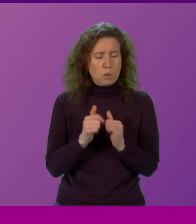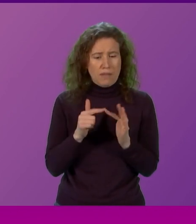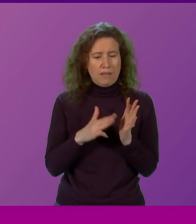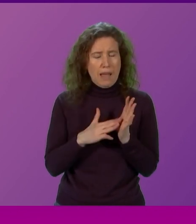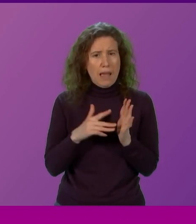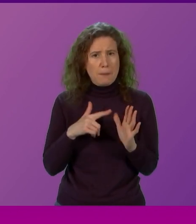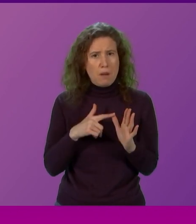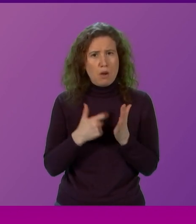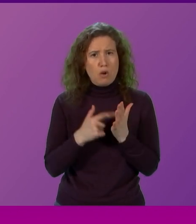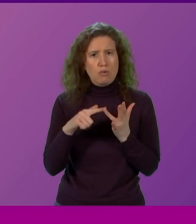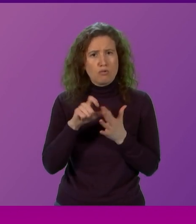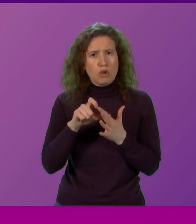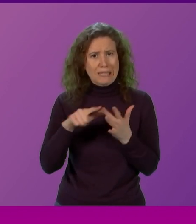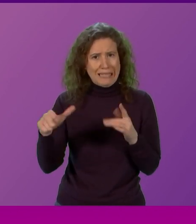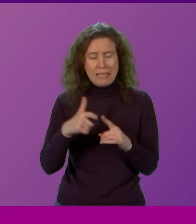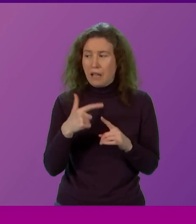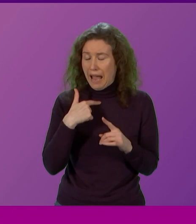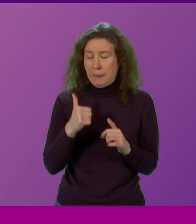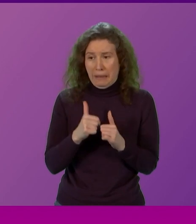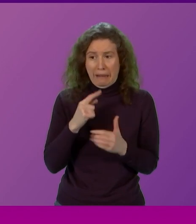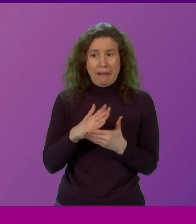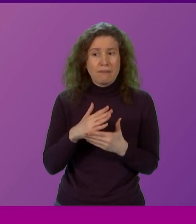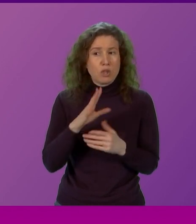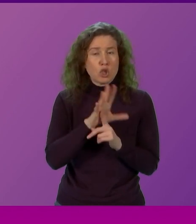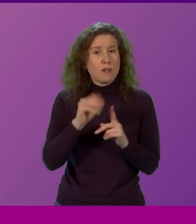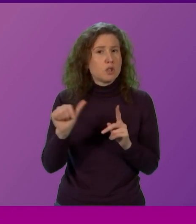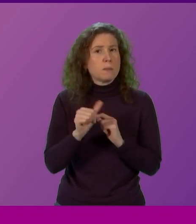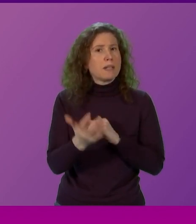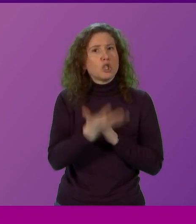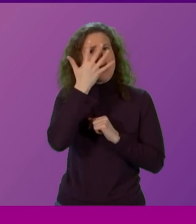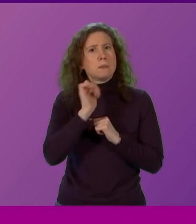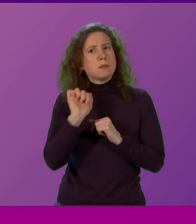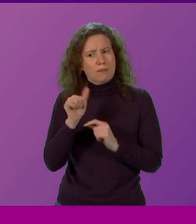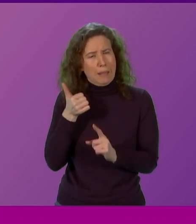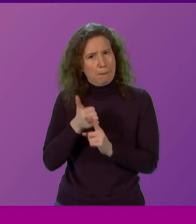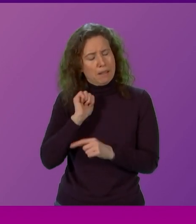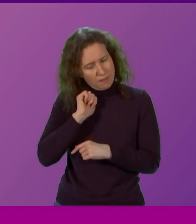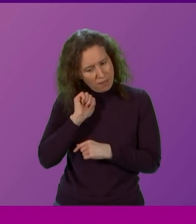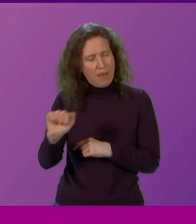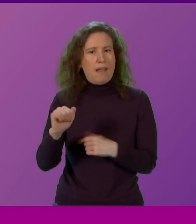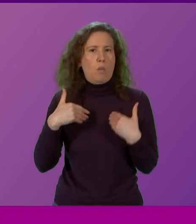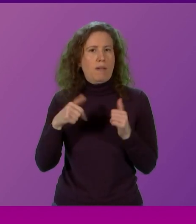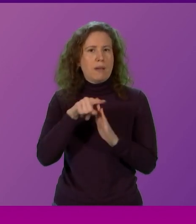I think that the Conservatives should be deeply ashamed of the impact of their welfare policies.